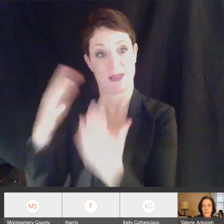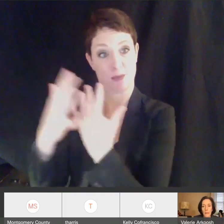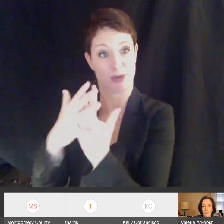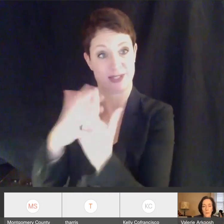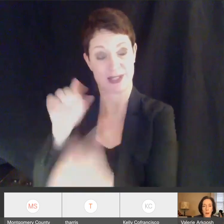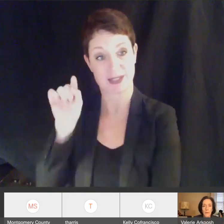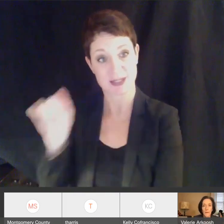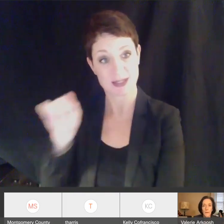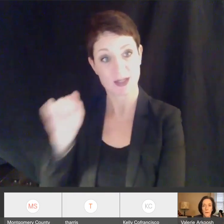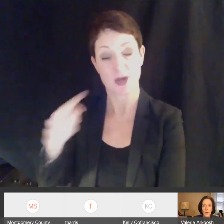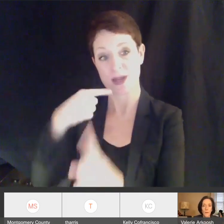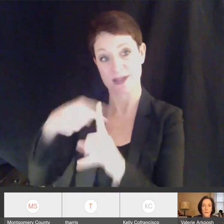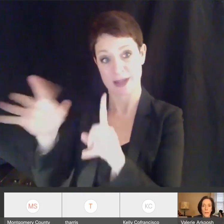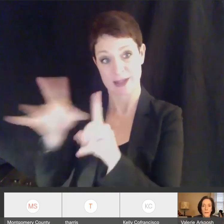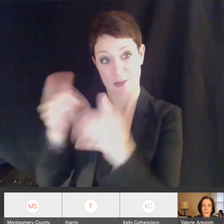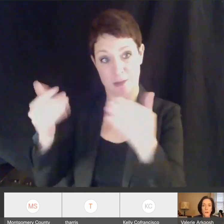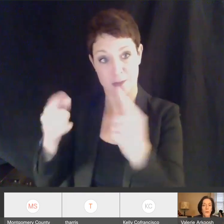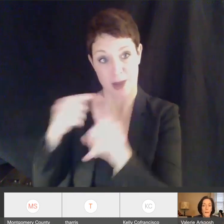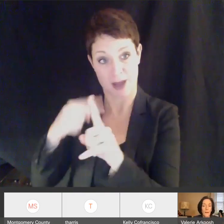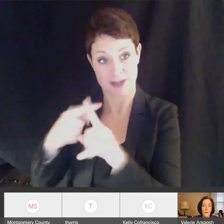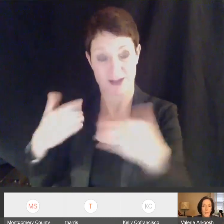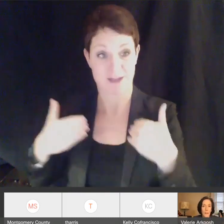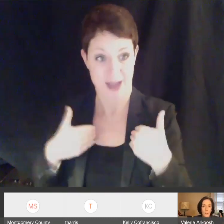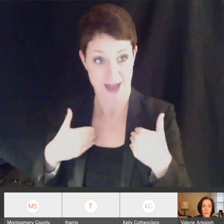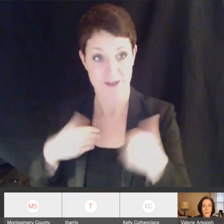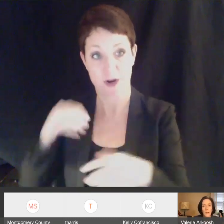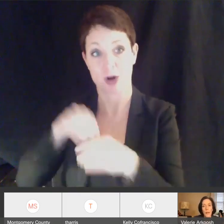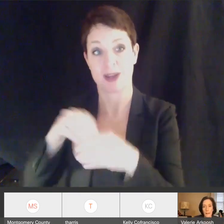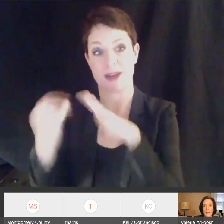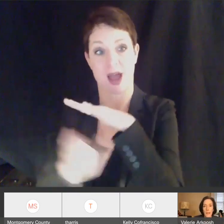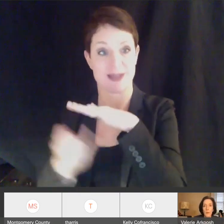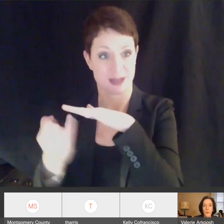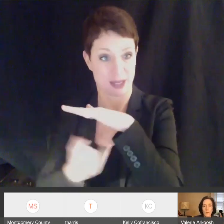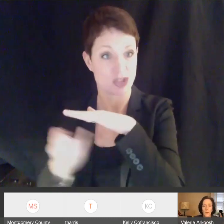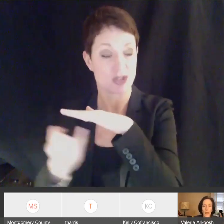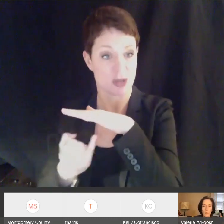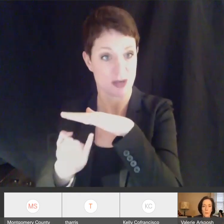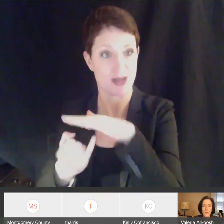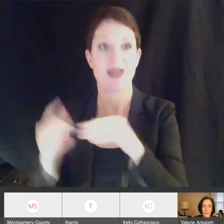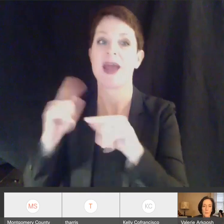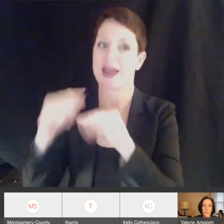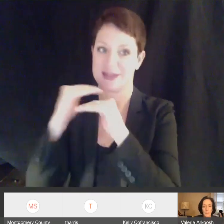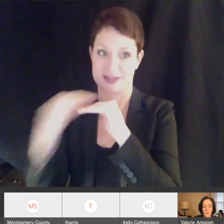have tested positive for COVID-19 are in isolation and stable without symptoms.